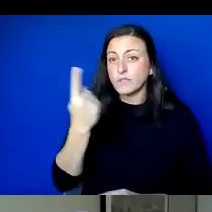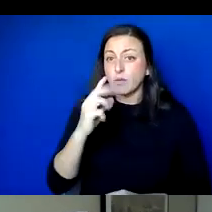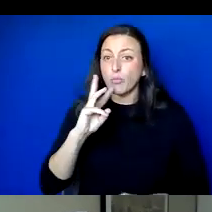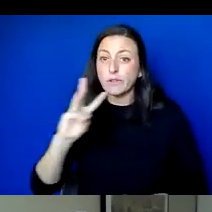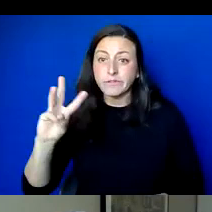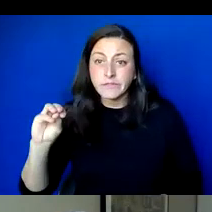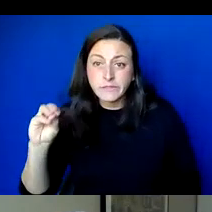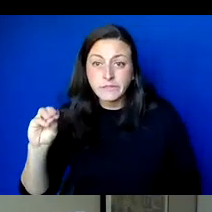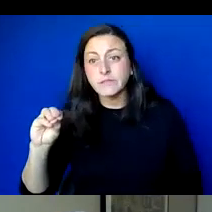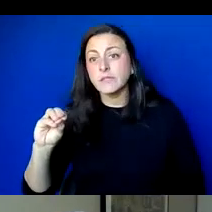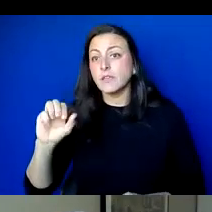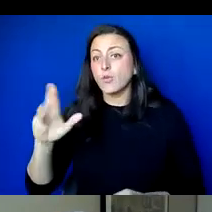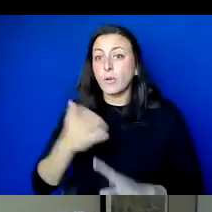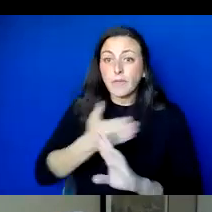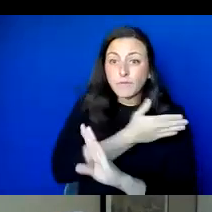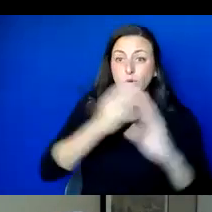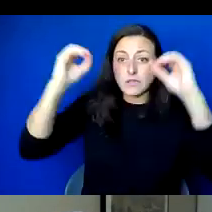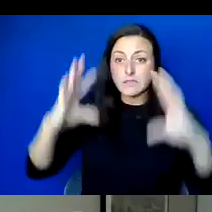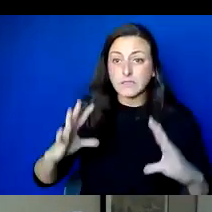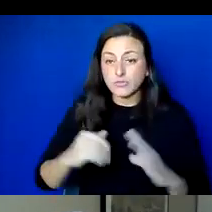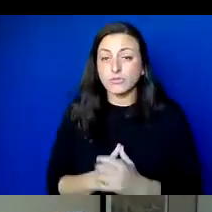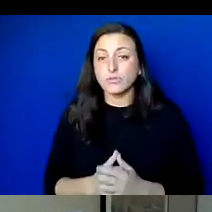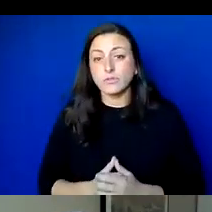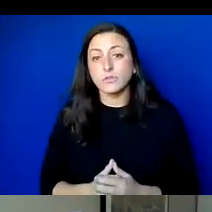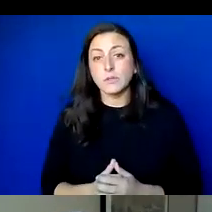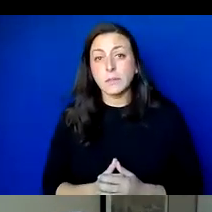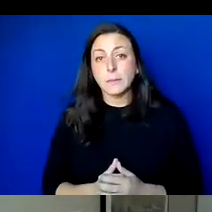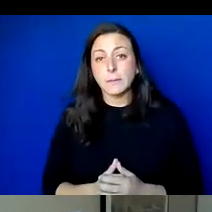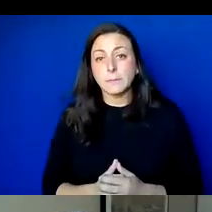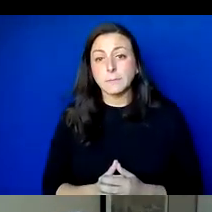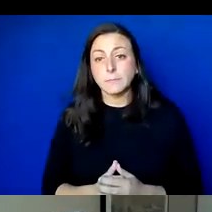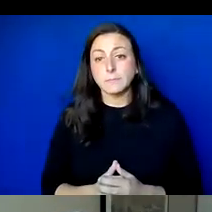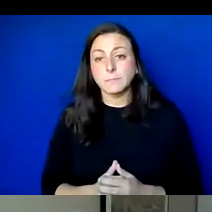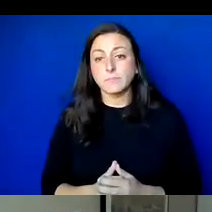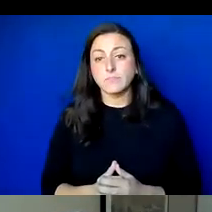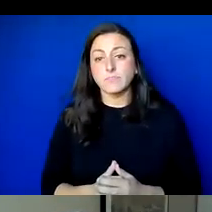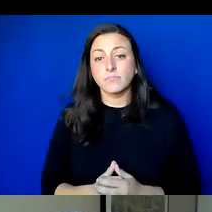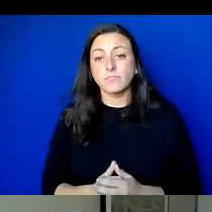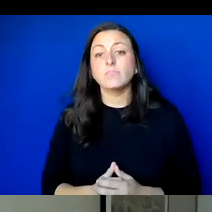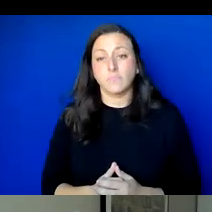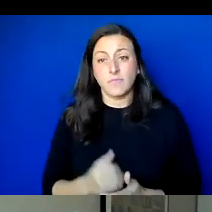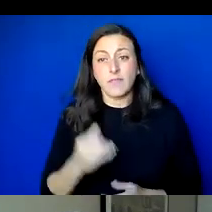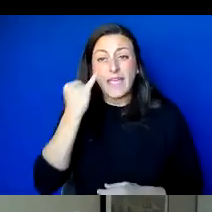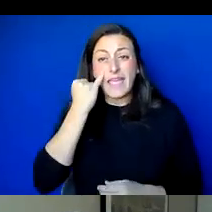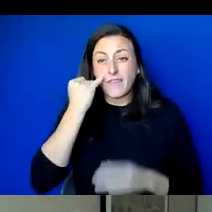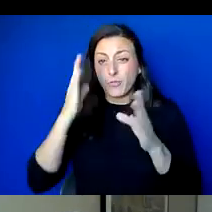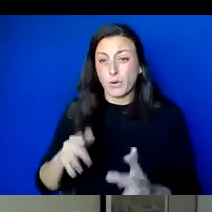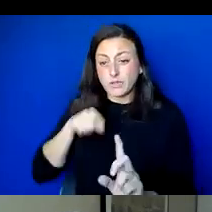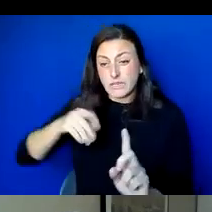Brigadier General: Well for people that haven't signed up, you know, if you're in a previous group